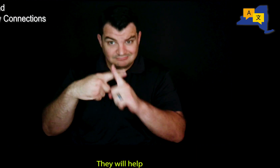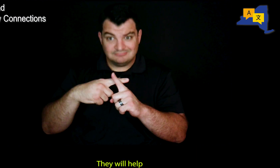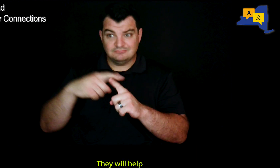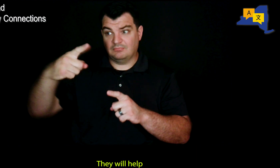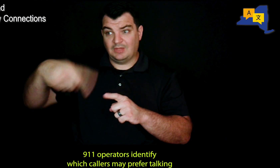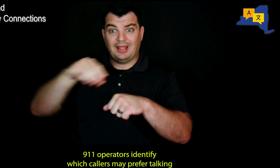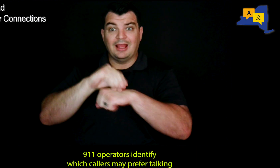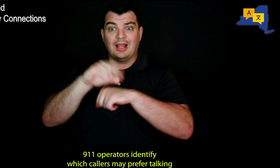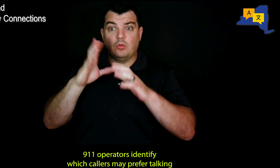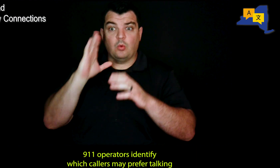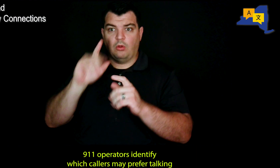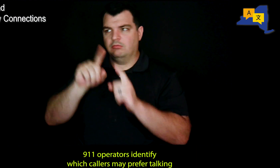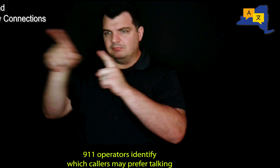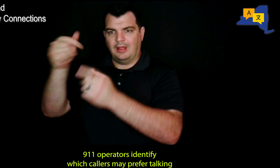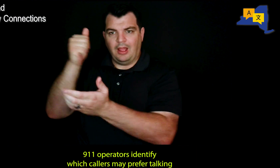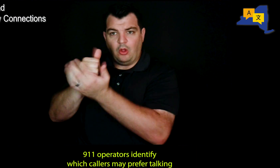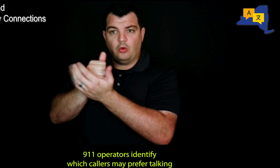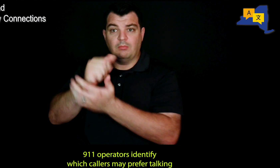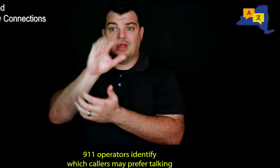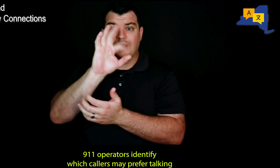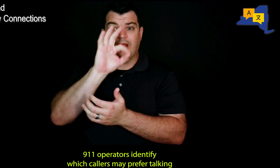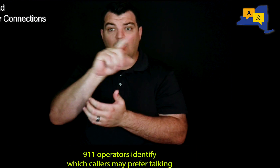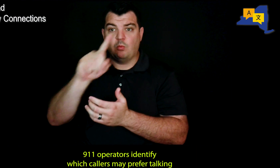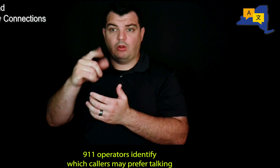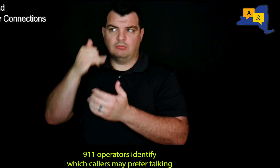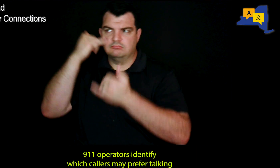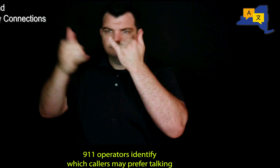They will help 911 operators identify which callers may prefer talking